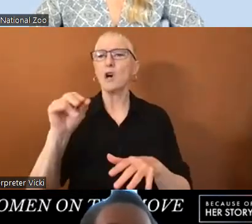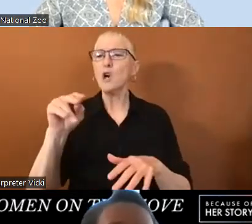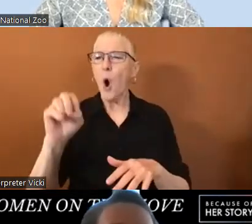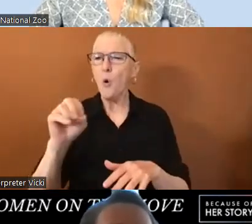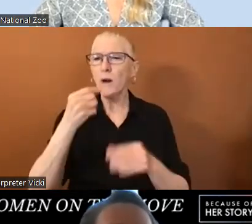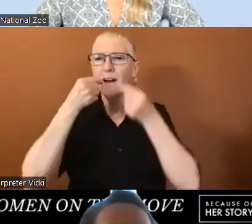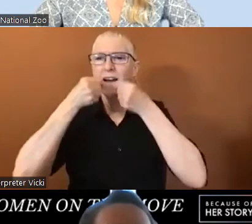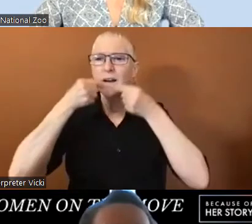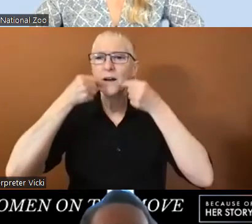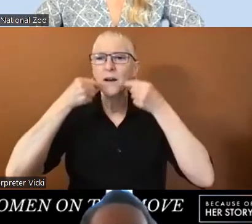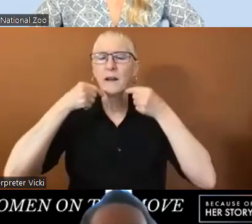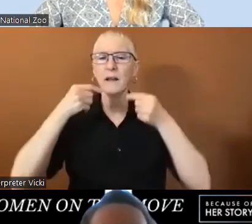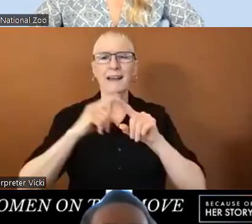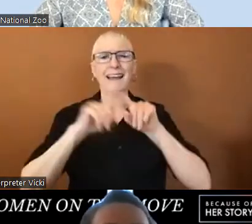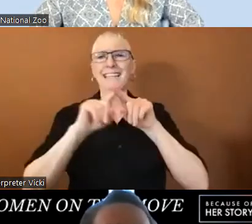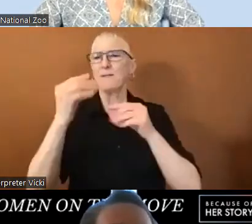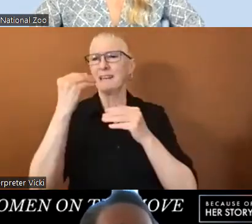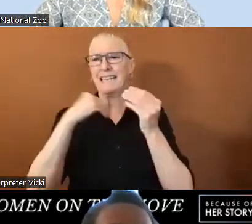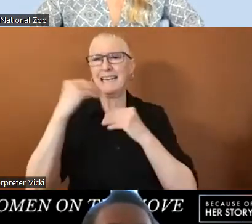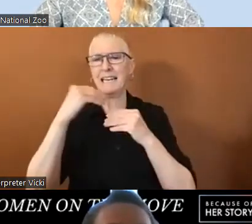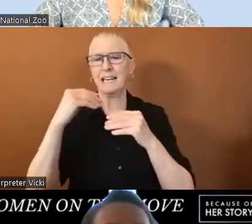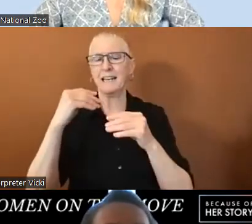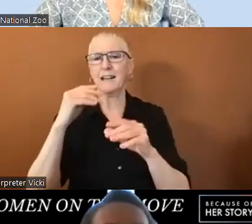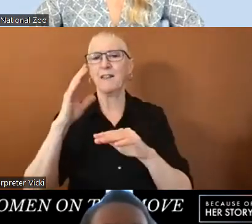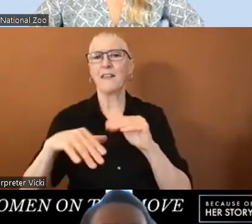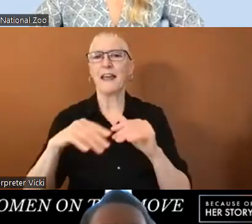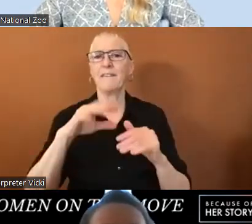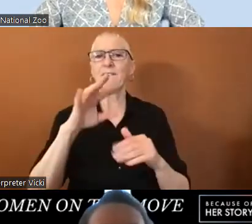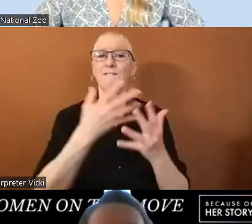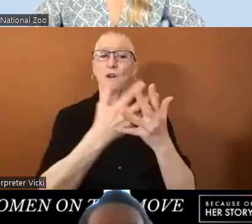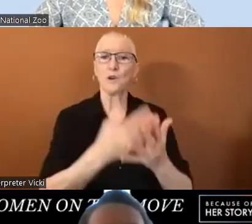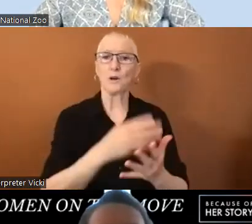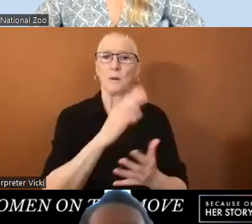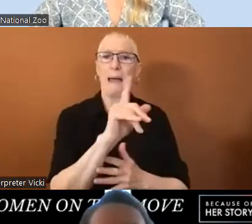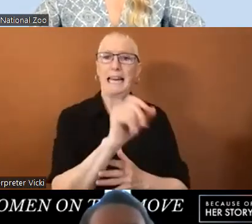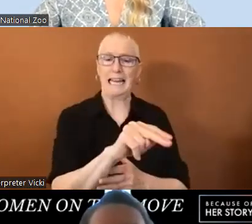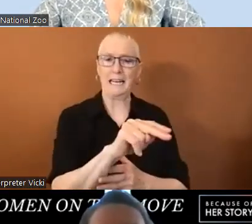a different feeding strategy compared to filter feeding baleen whales. >>Shelby: Very cool. I bet a lot of us